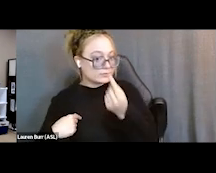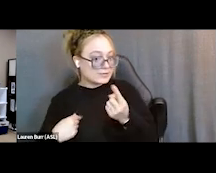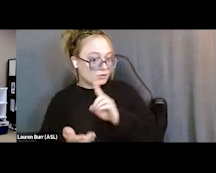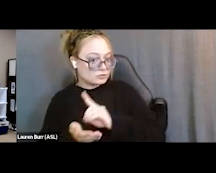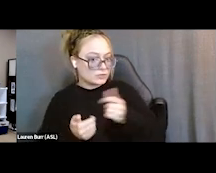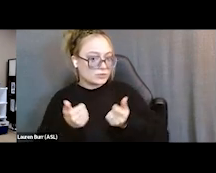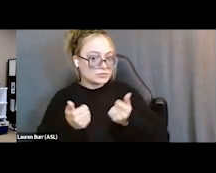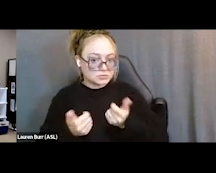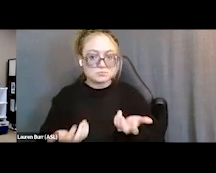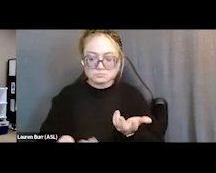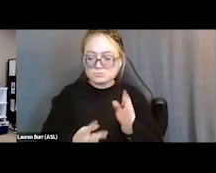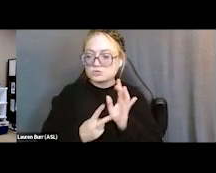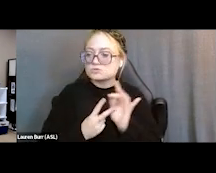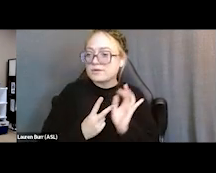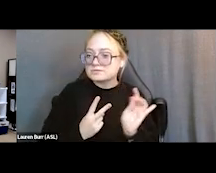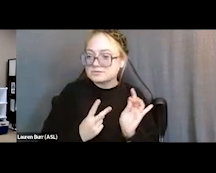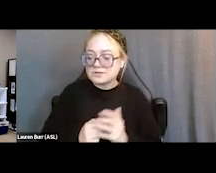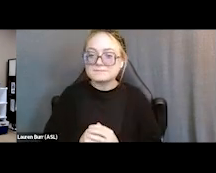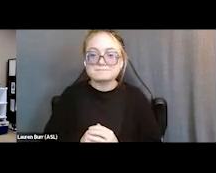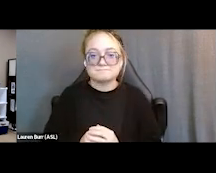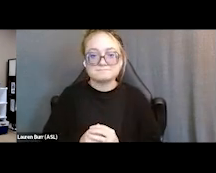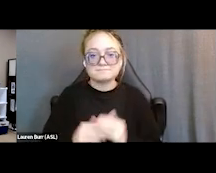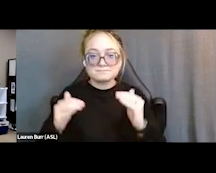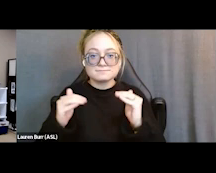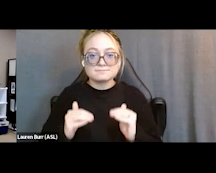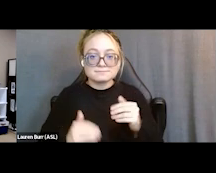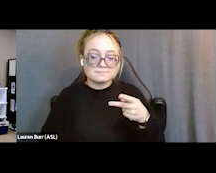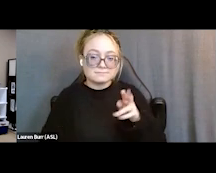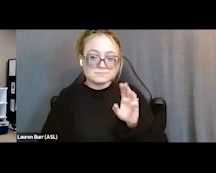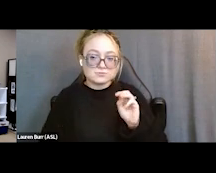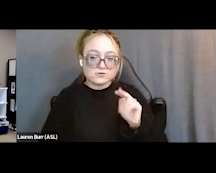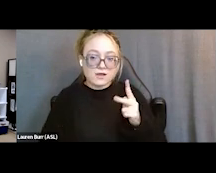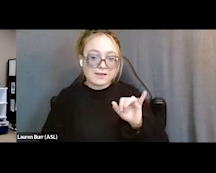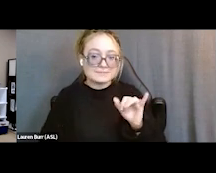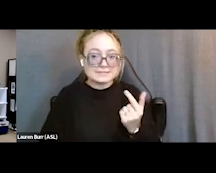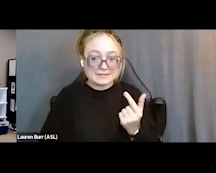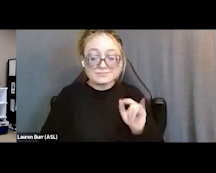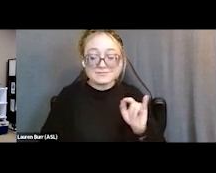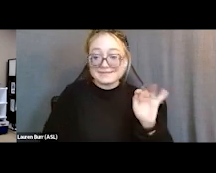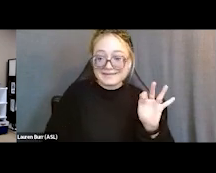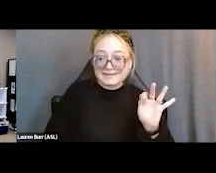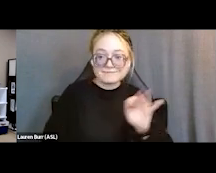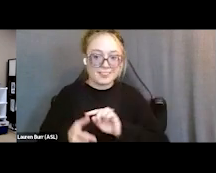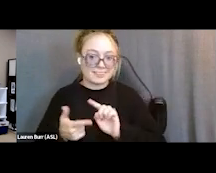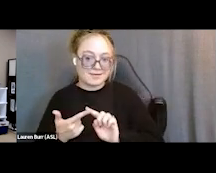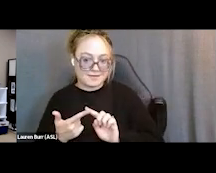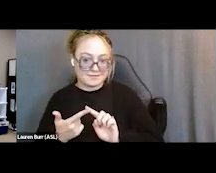We can also use prompting, which means setting up if ands, right? Meaning if they do something that you ask,